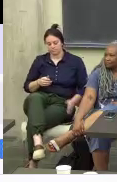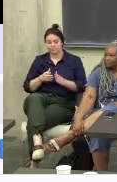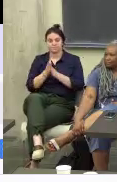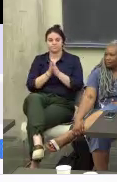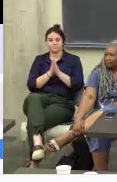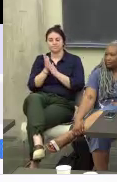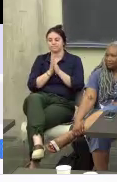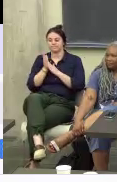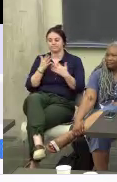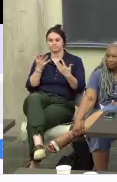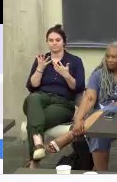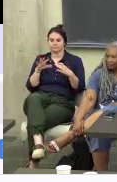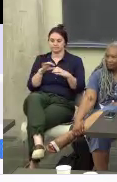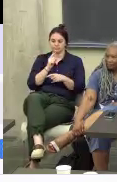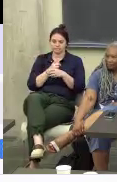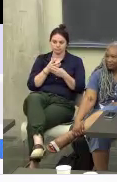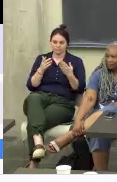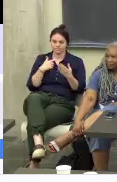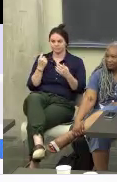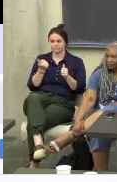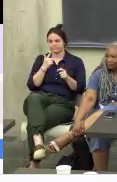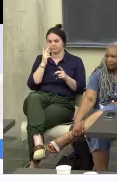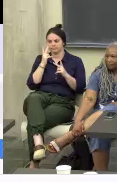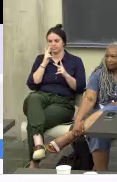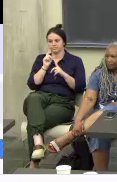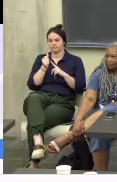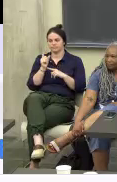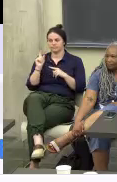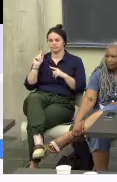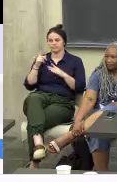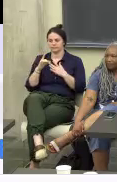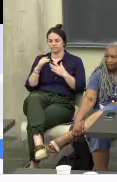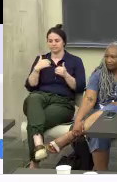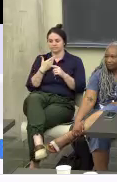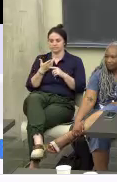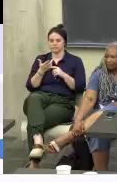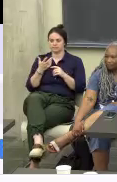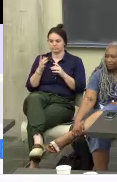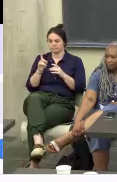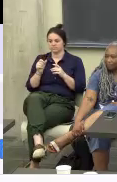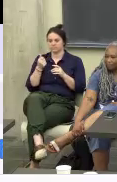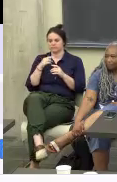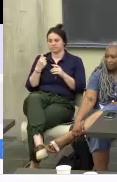seen cases where when leadership has a disability or there's somebody that's close to them.